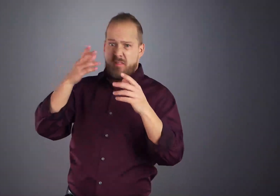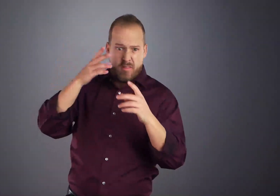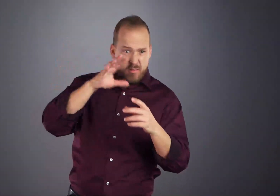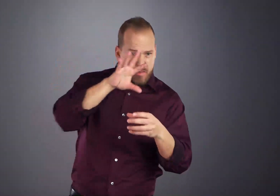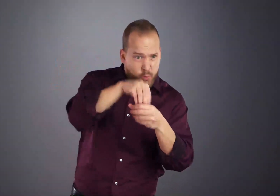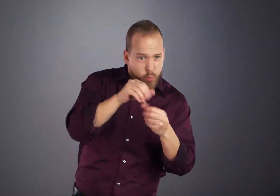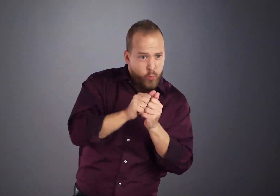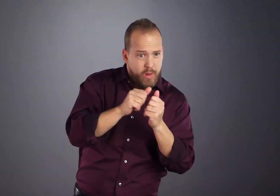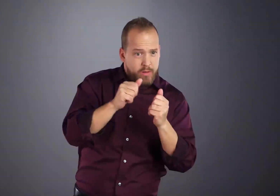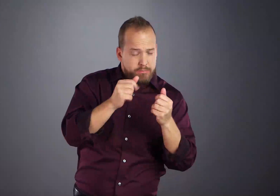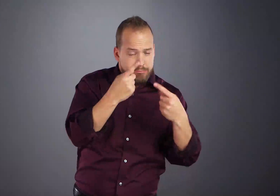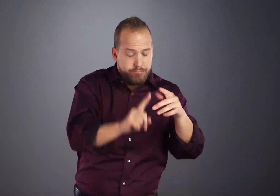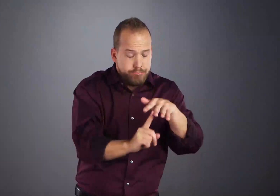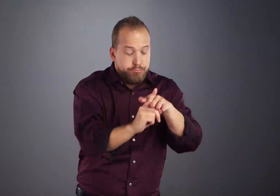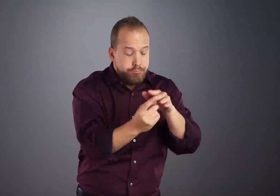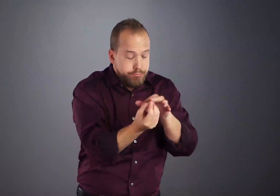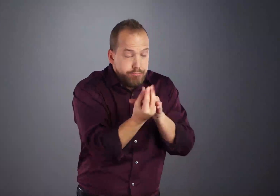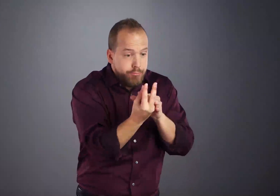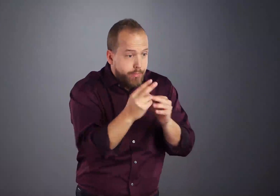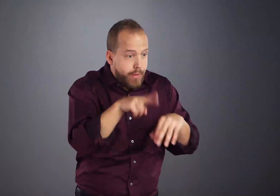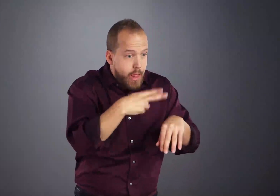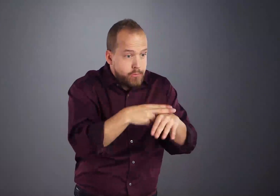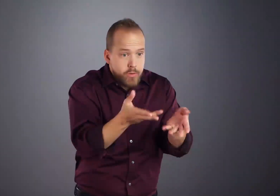and no intelligence?